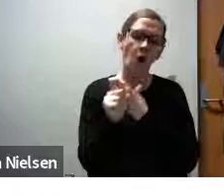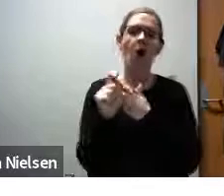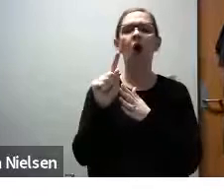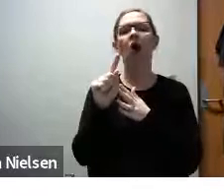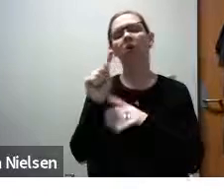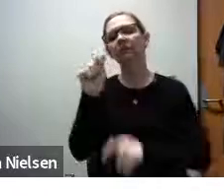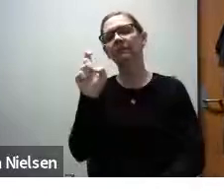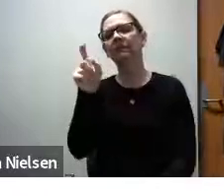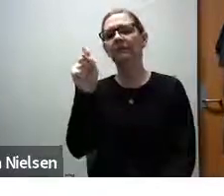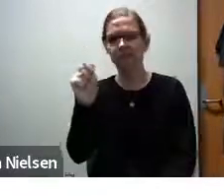And you can annotate